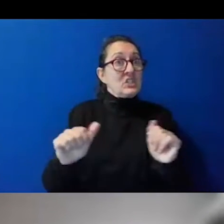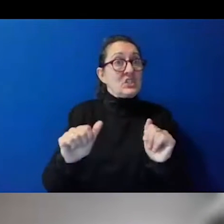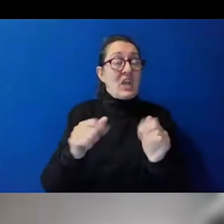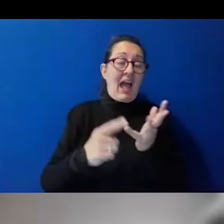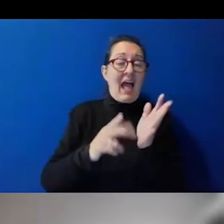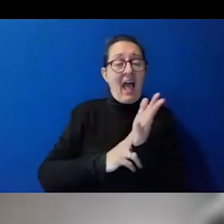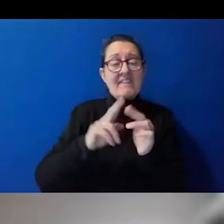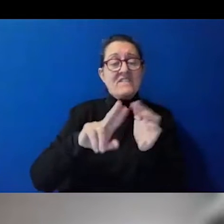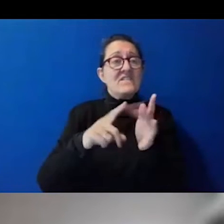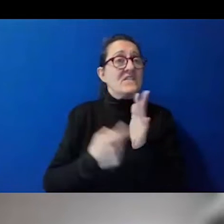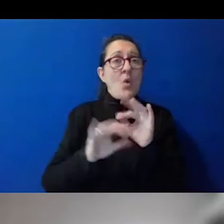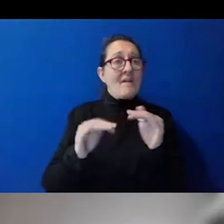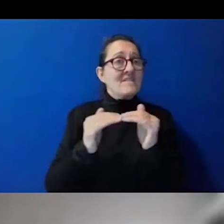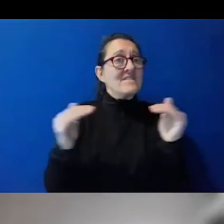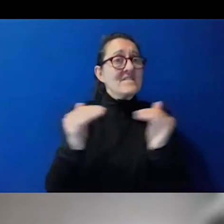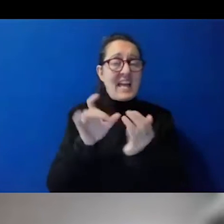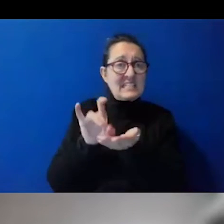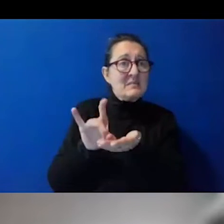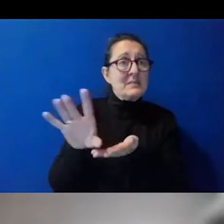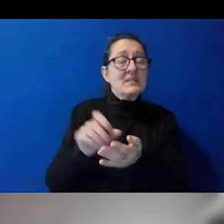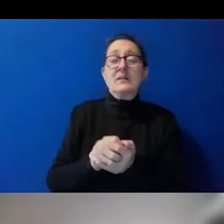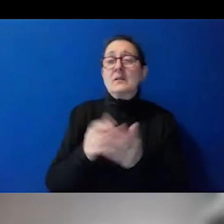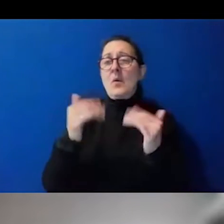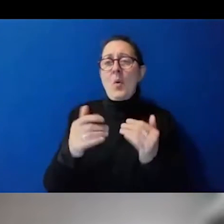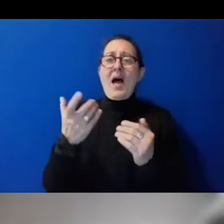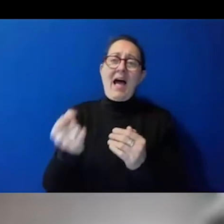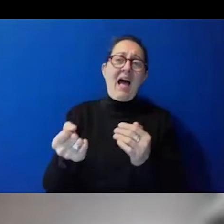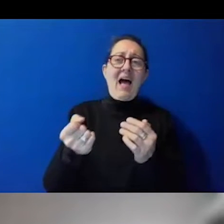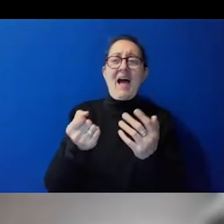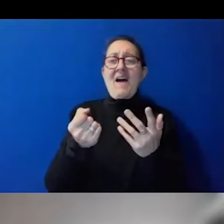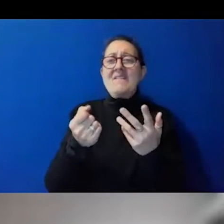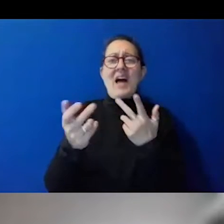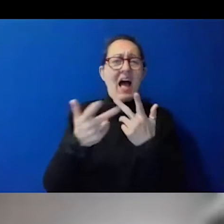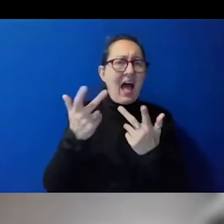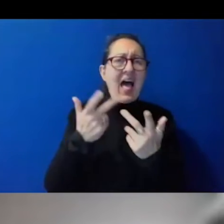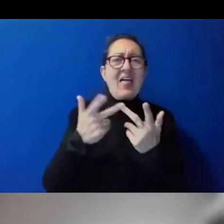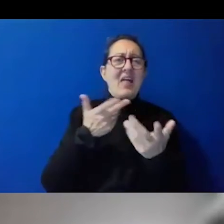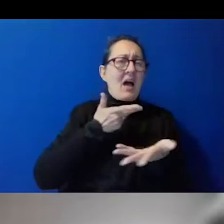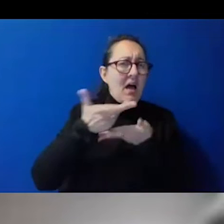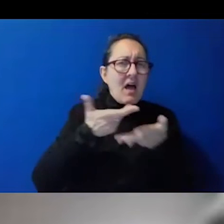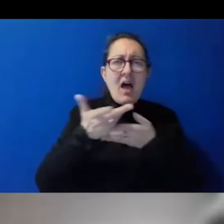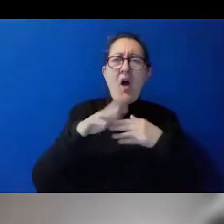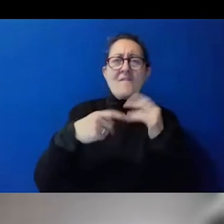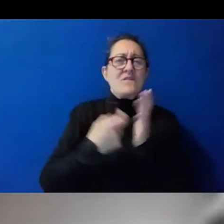via team or online for the administrative appeals tribunal or we're often running across the road